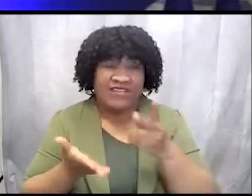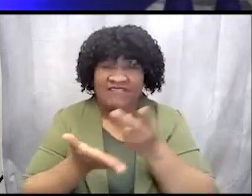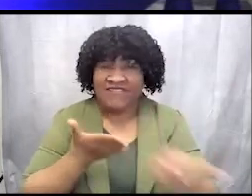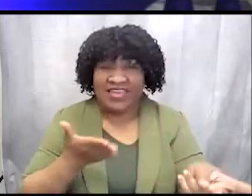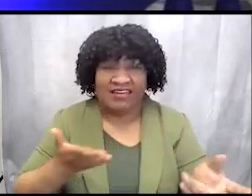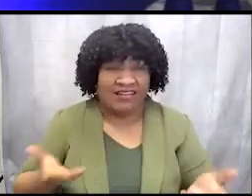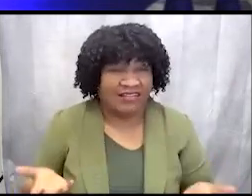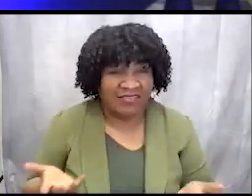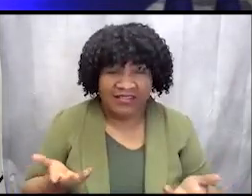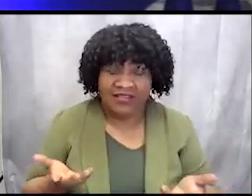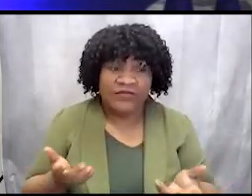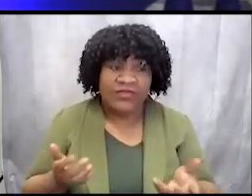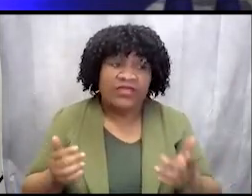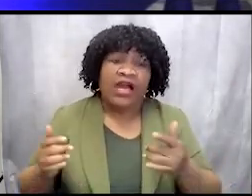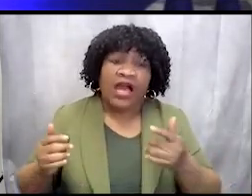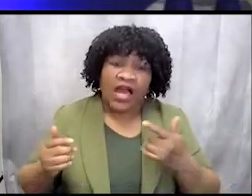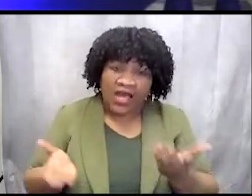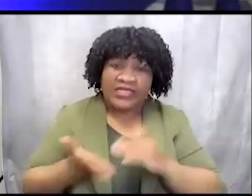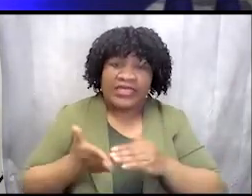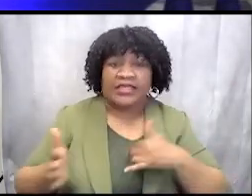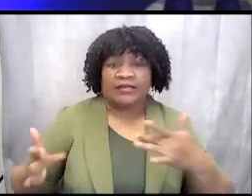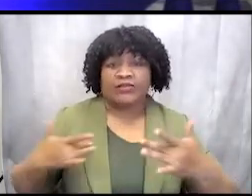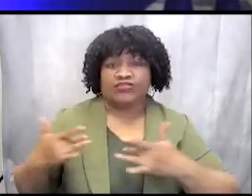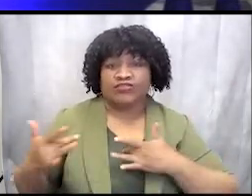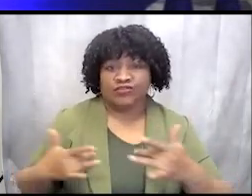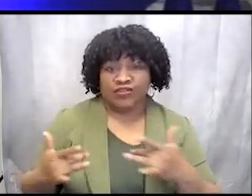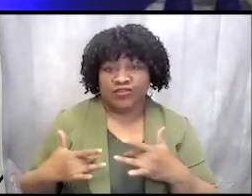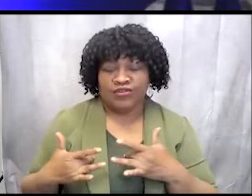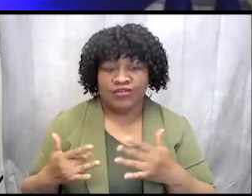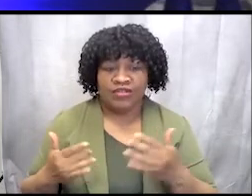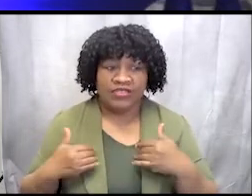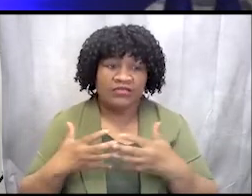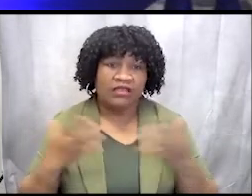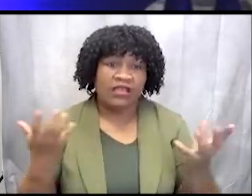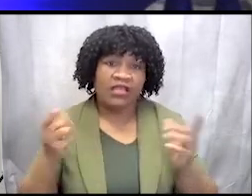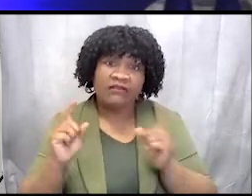My concern is that there are a lot of conversations